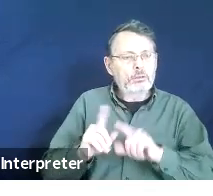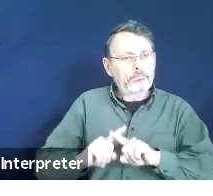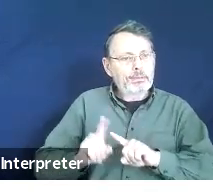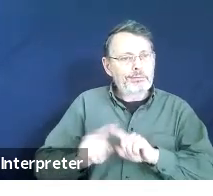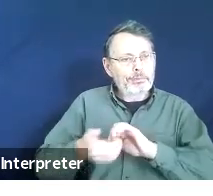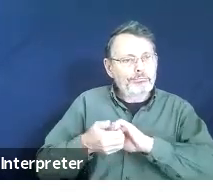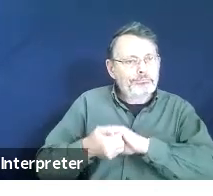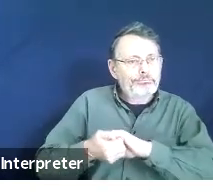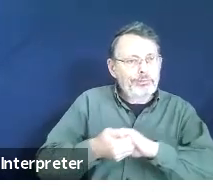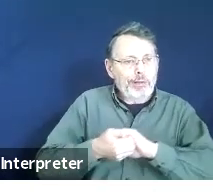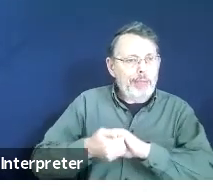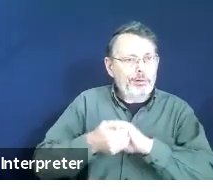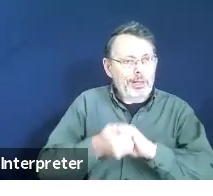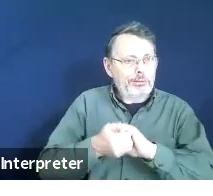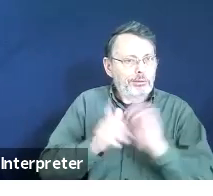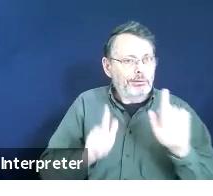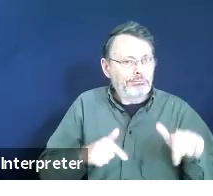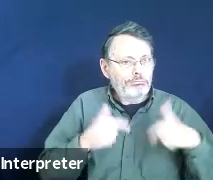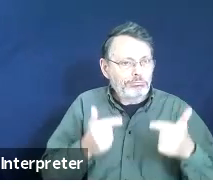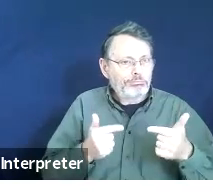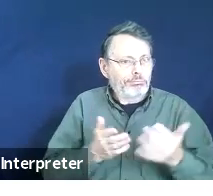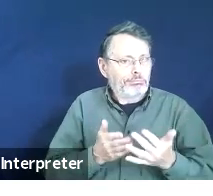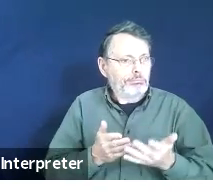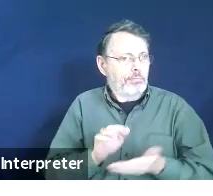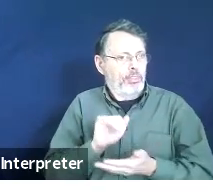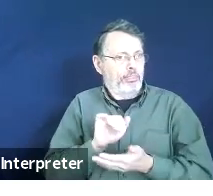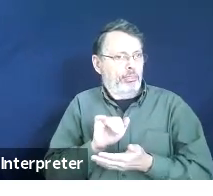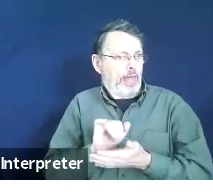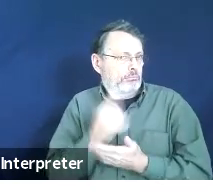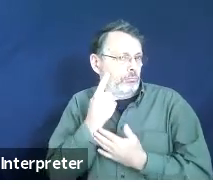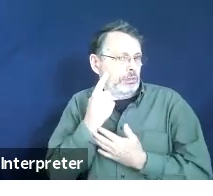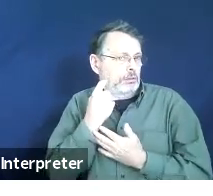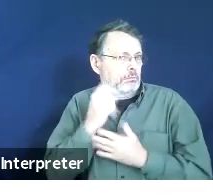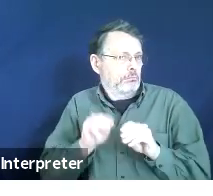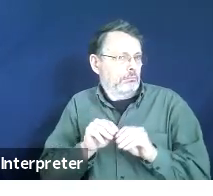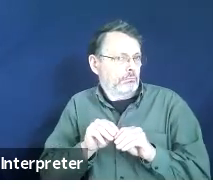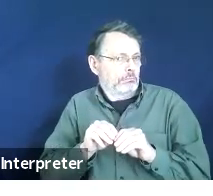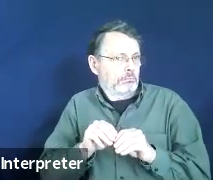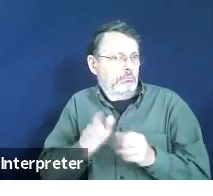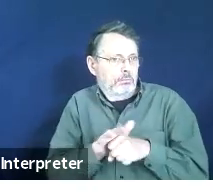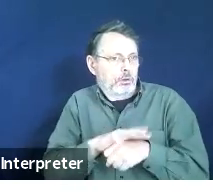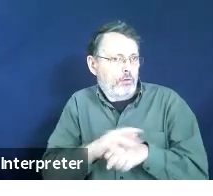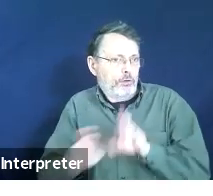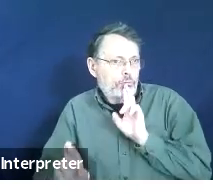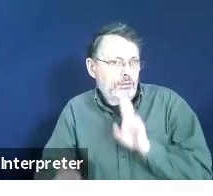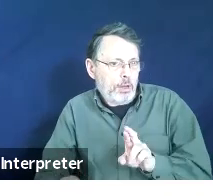been working on throughout this response. And we have connected with all ten regions,